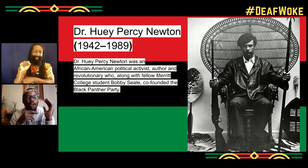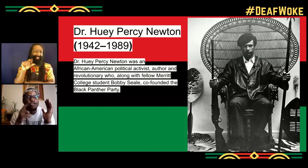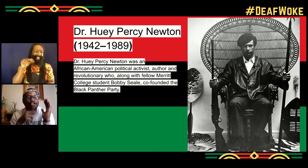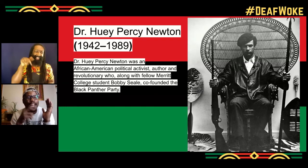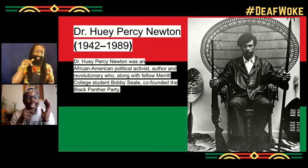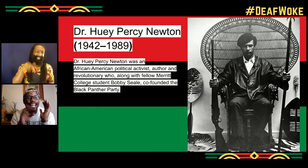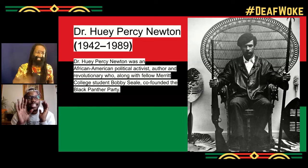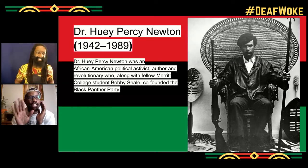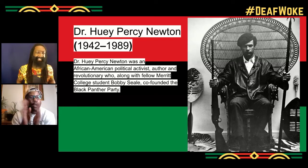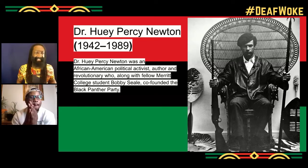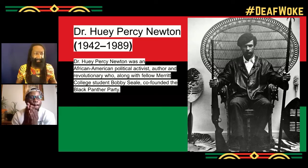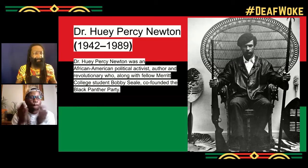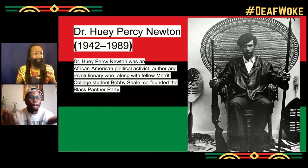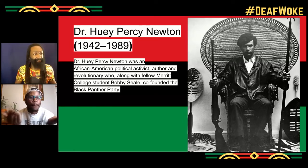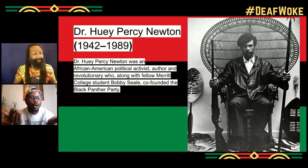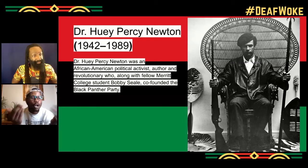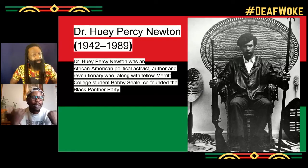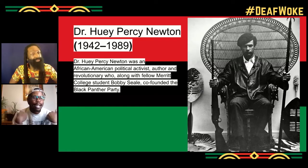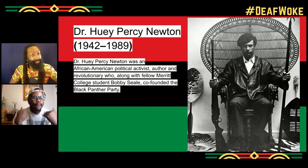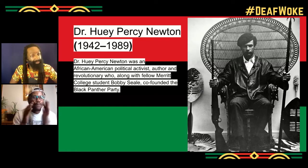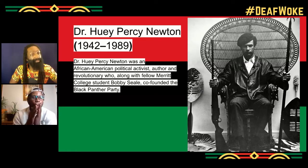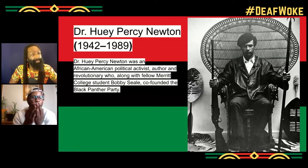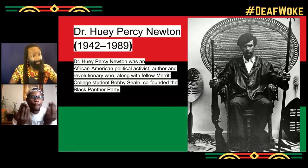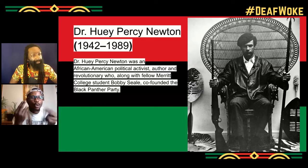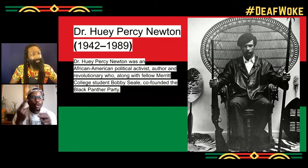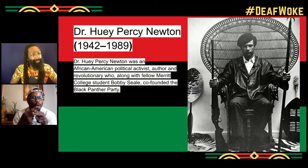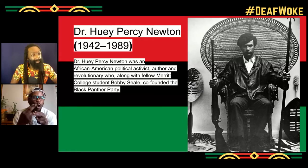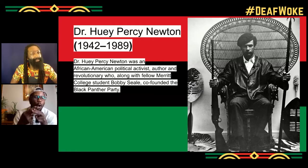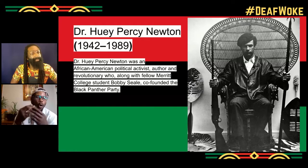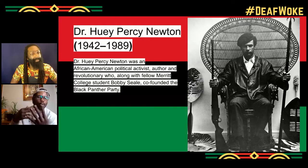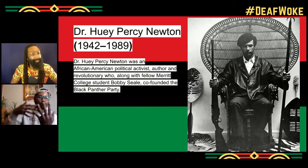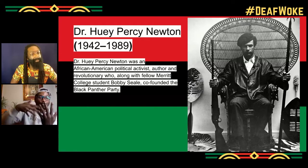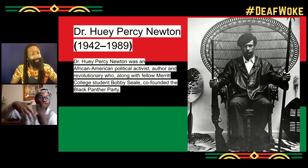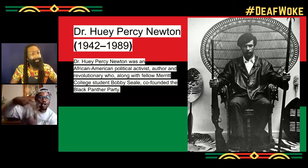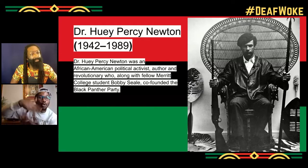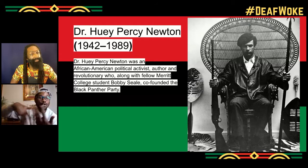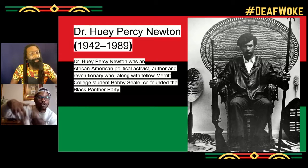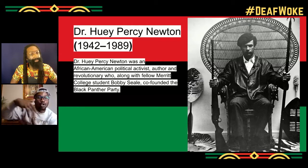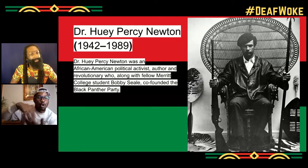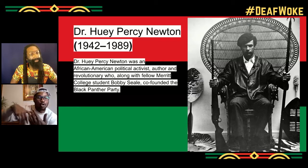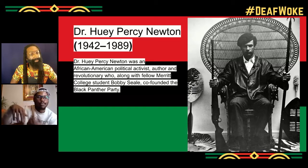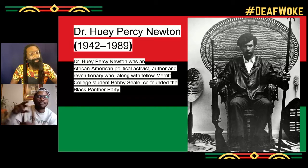Black power, powerful group. This is a powerful man. I have a book called Social,